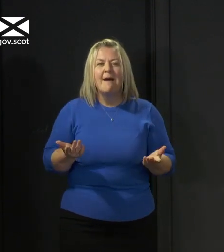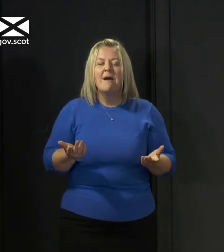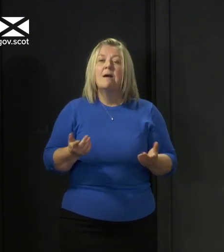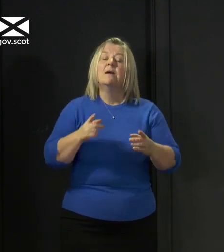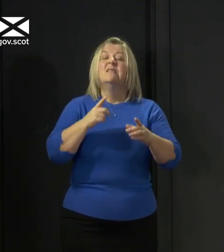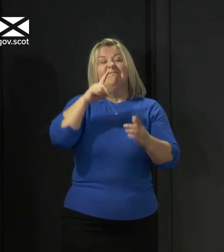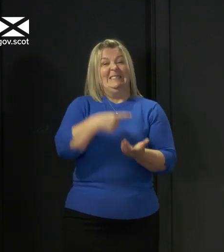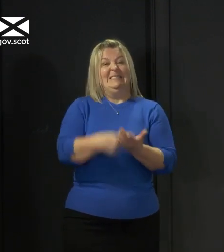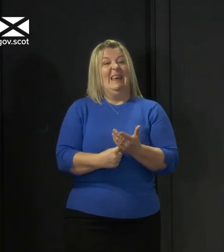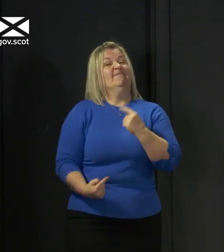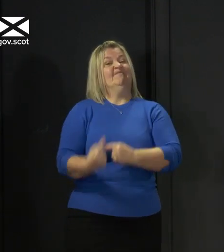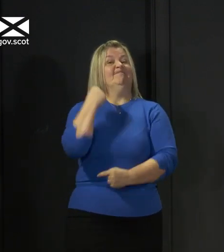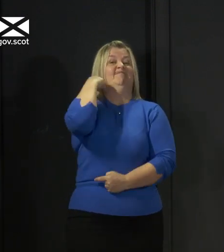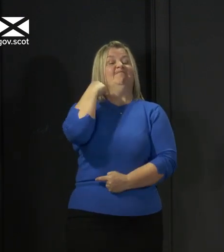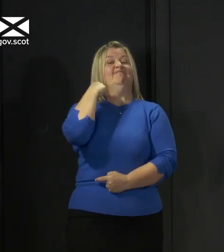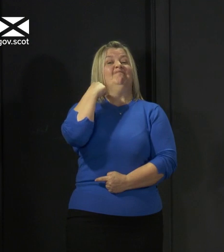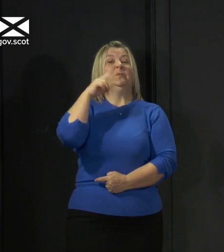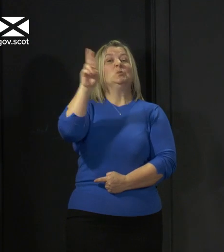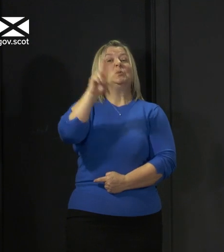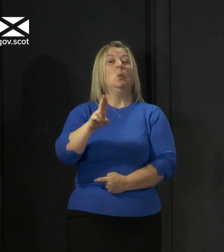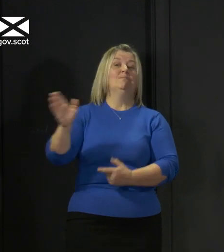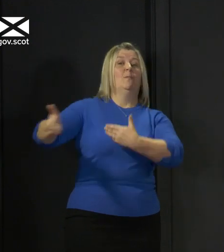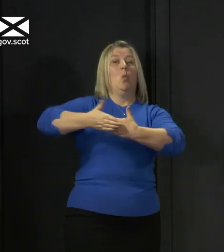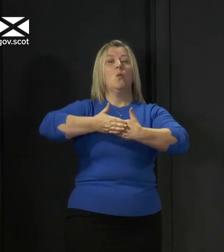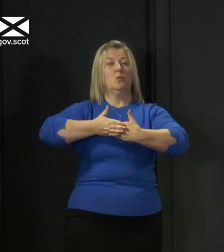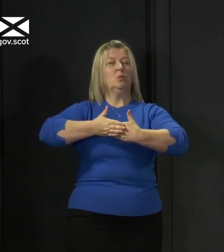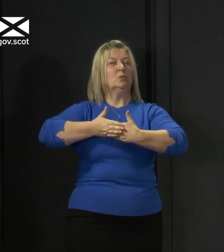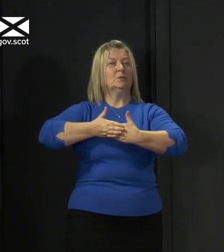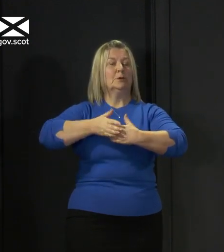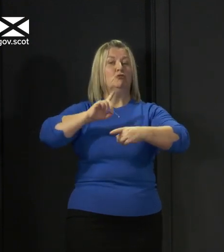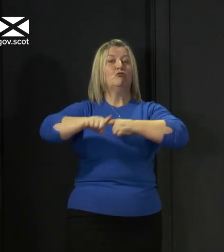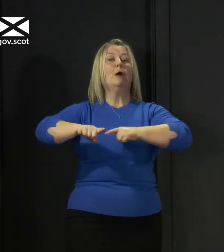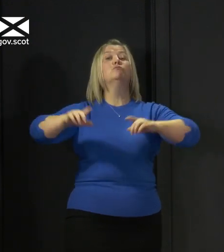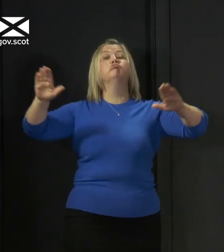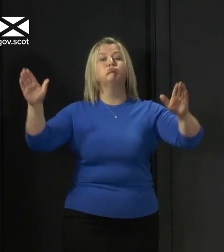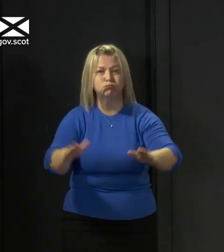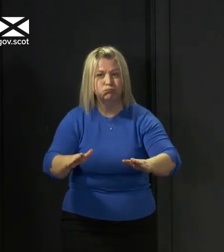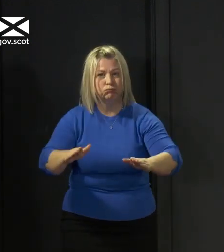virus and to keep them closed is one of the hardest I've ever had to take as far